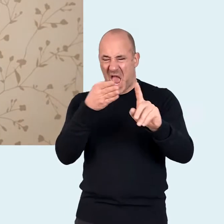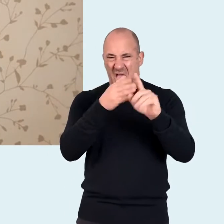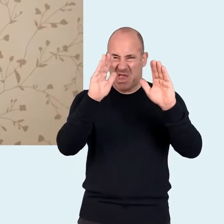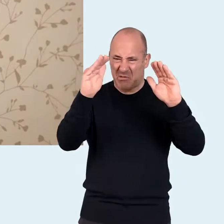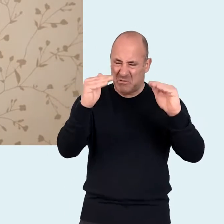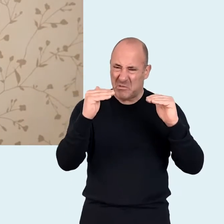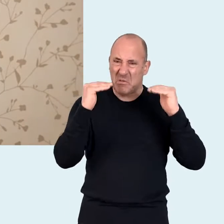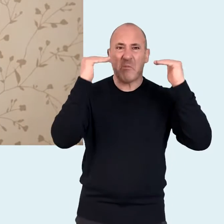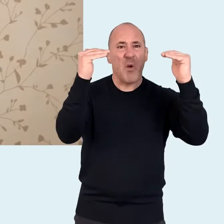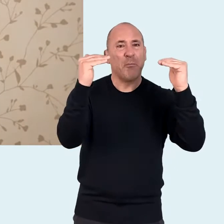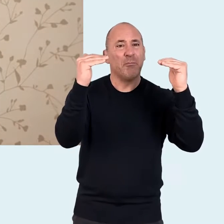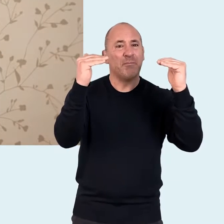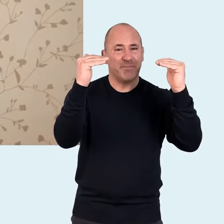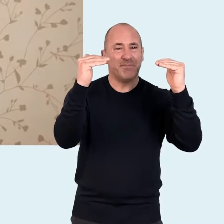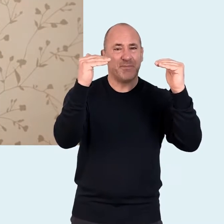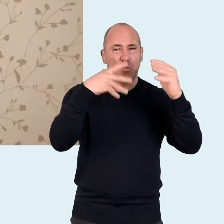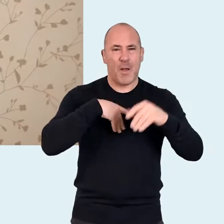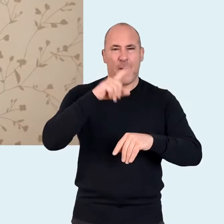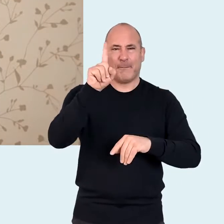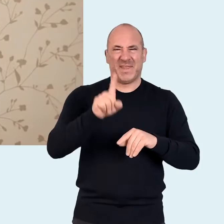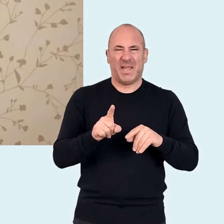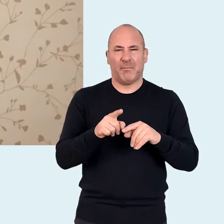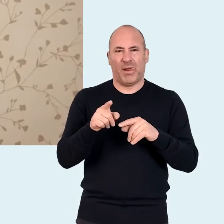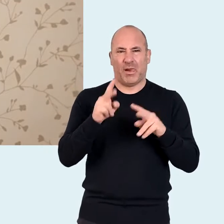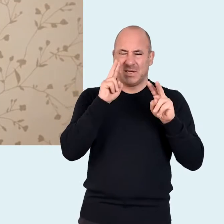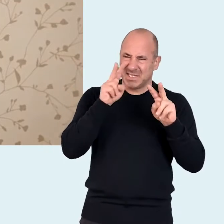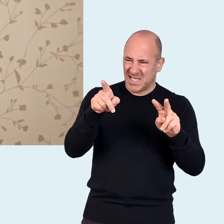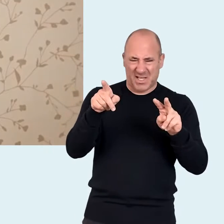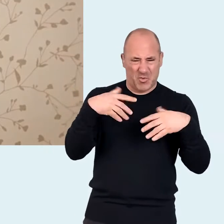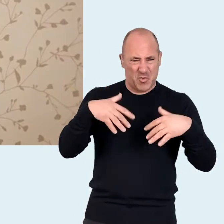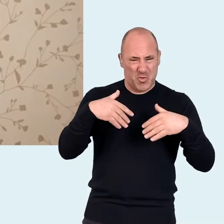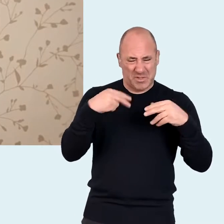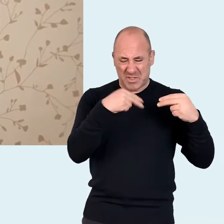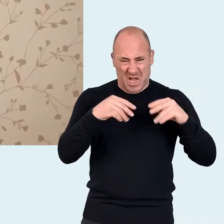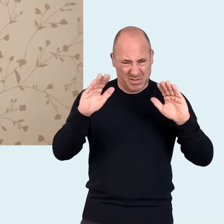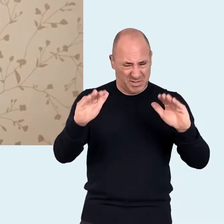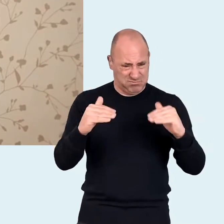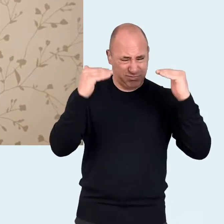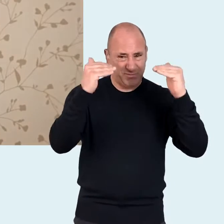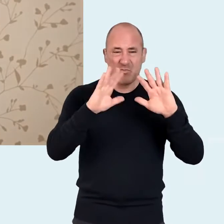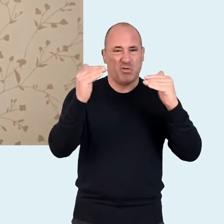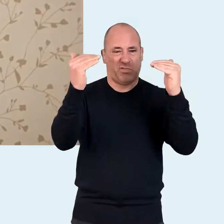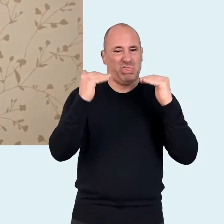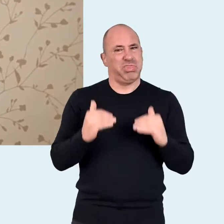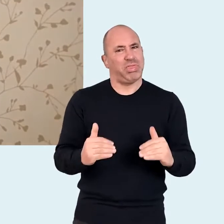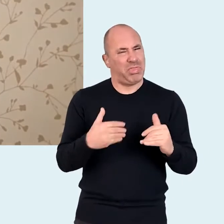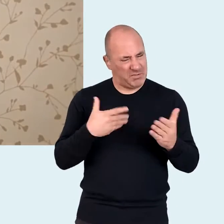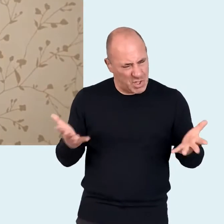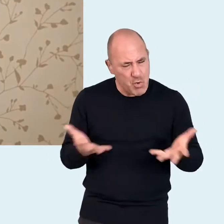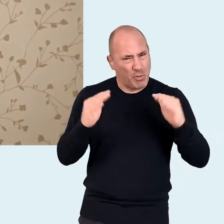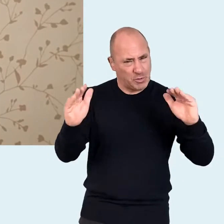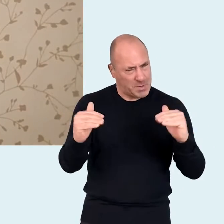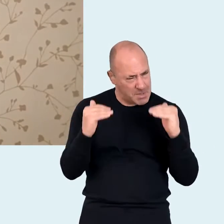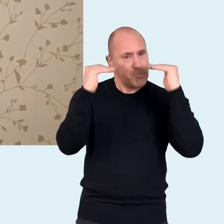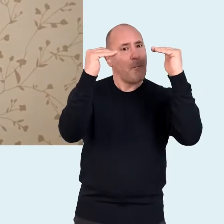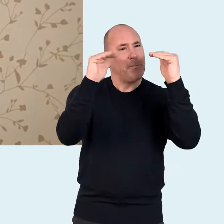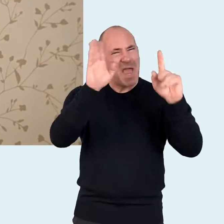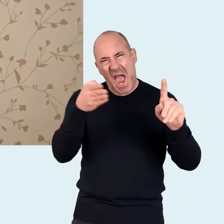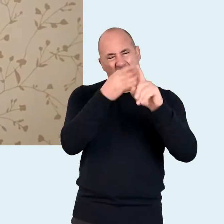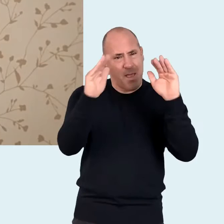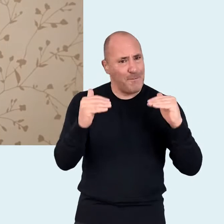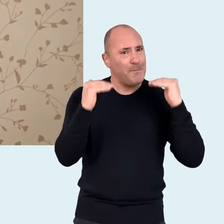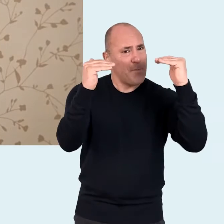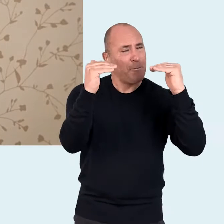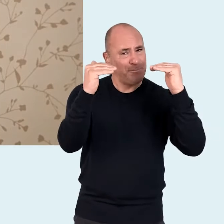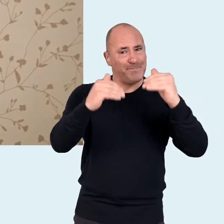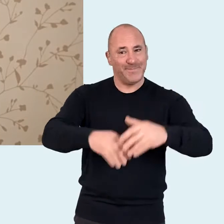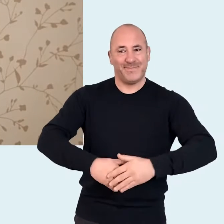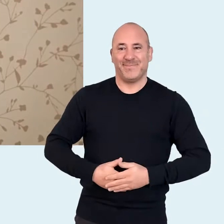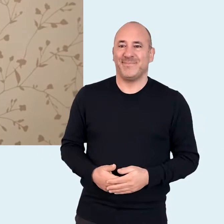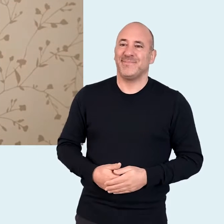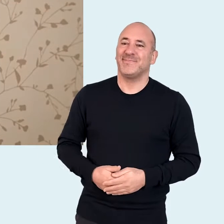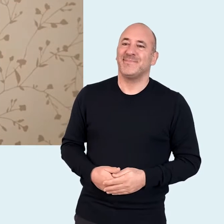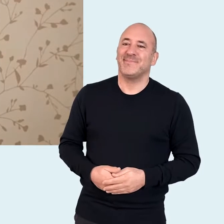Also, rigour is really important. We are always striving for high quality output and to give